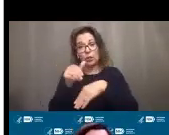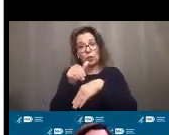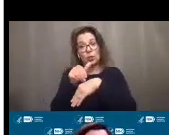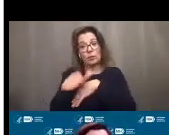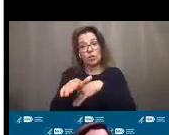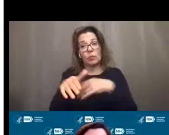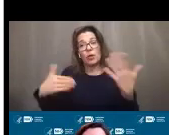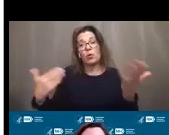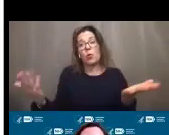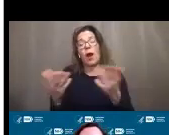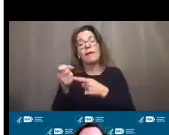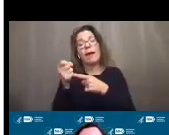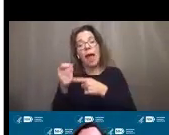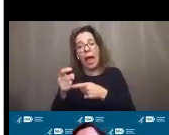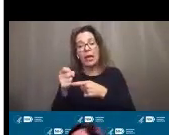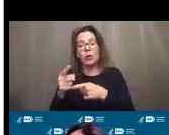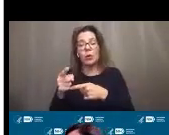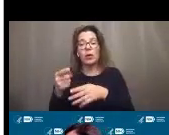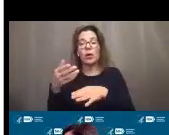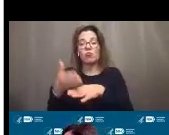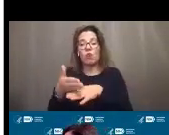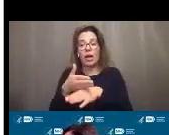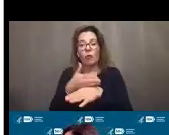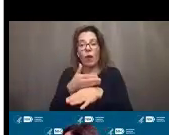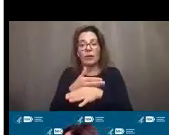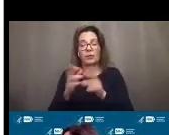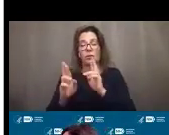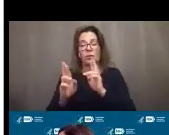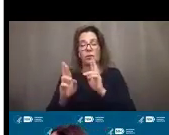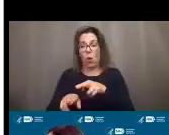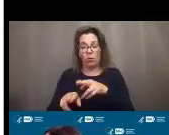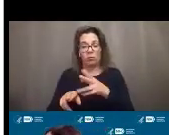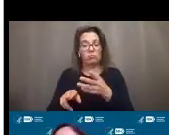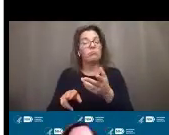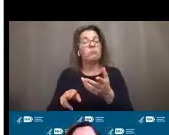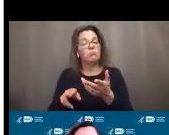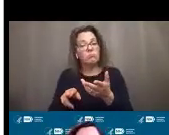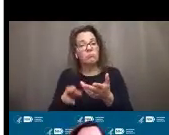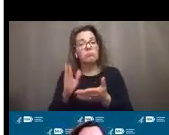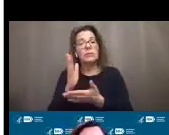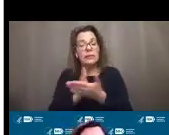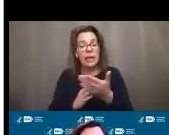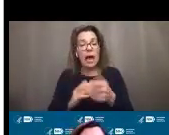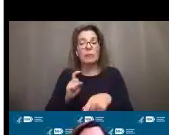Consider the individual and their own needs. Everyone has different needs.